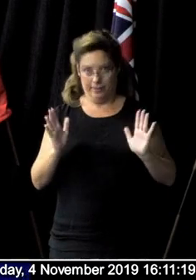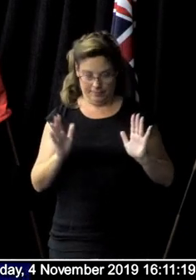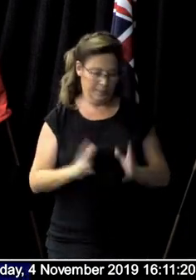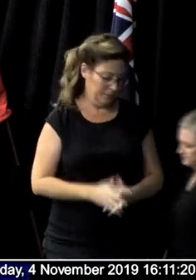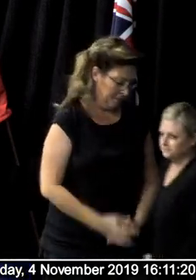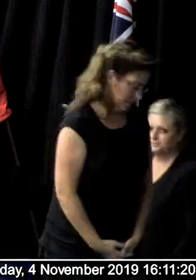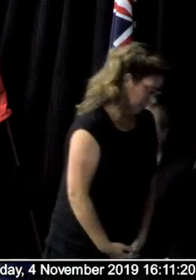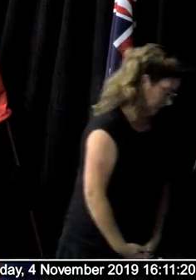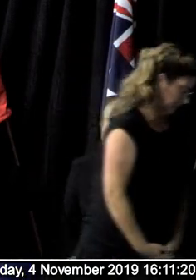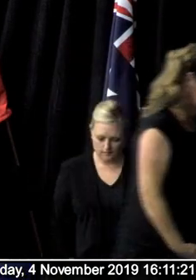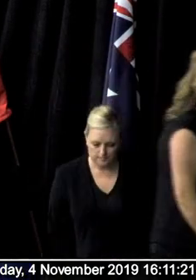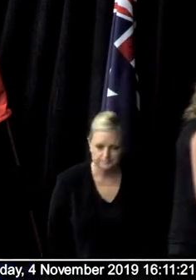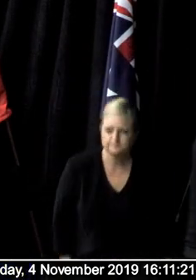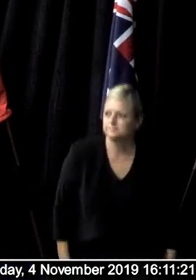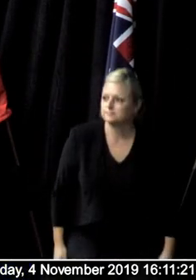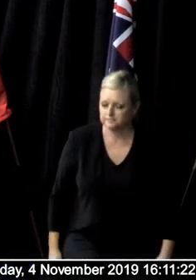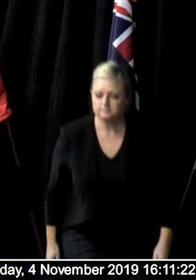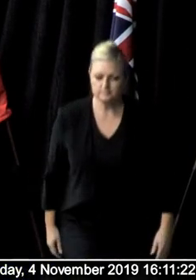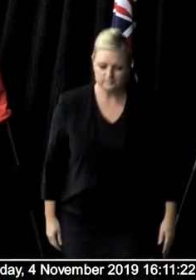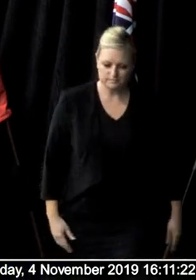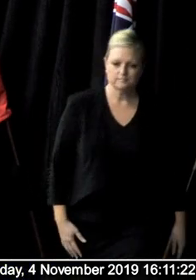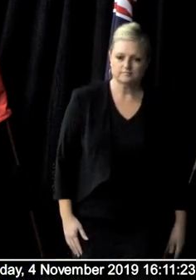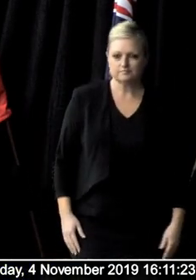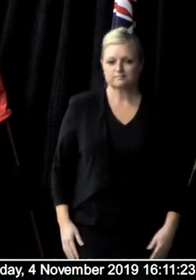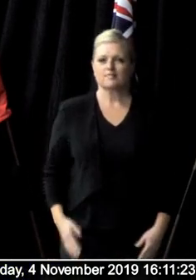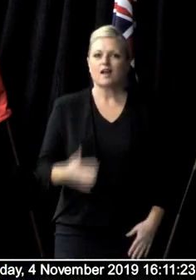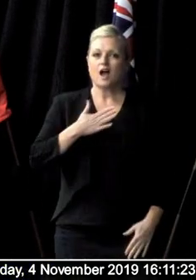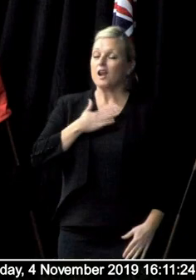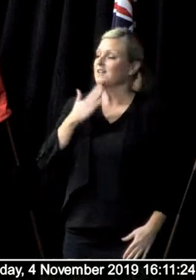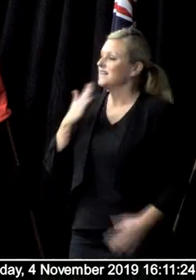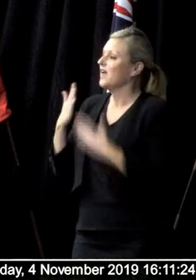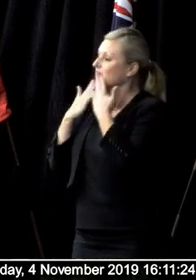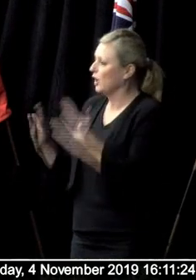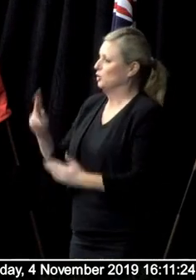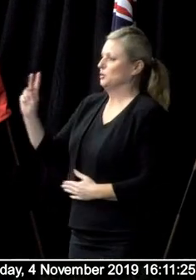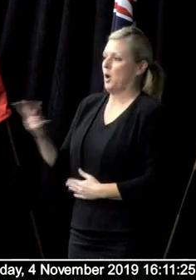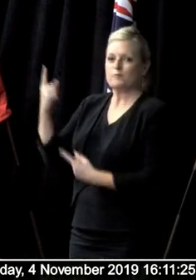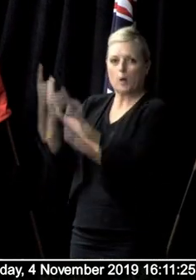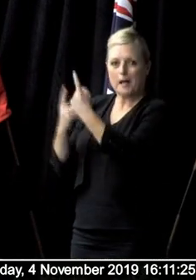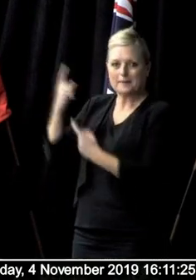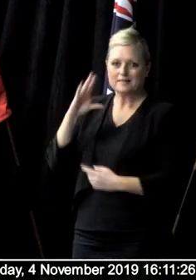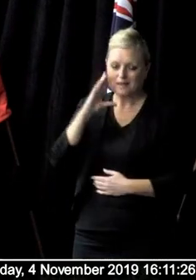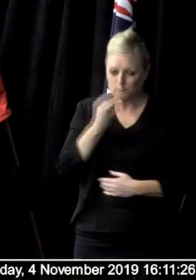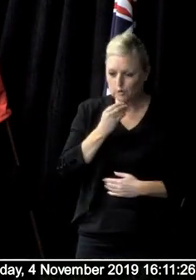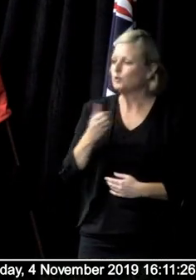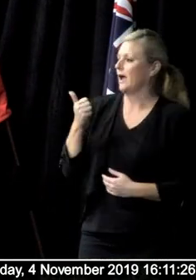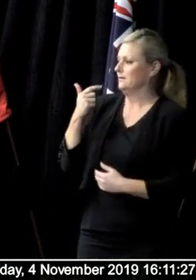Mrs Wilson, thank you very much for attending and wishing you a speedy recovery. And Dr Bridle as well. Thank you very much for attending and safe travels home.